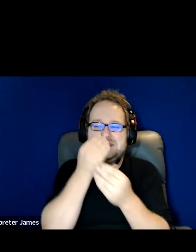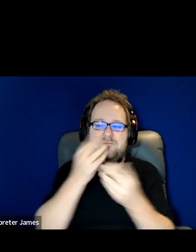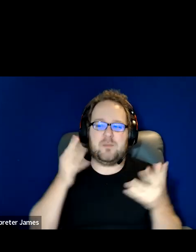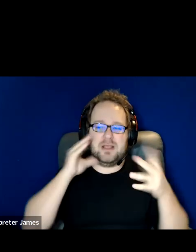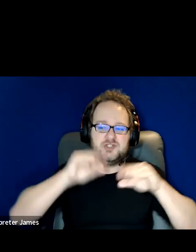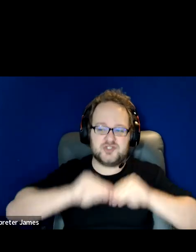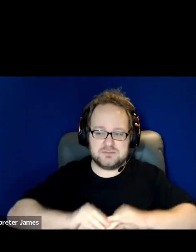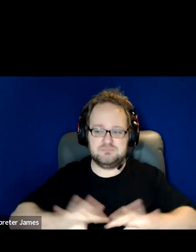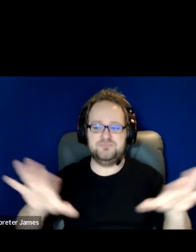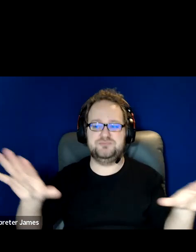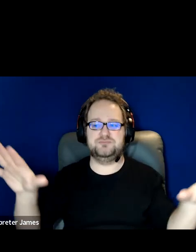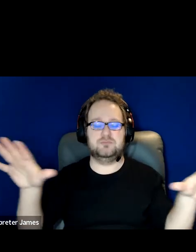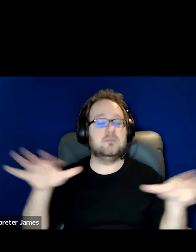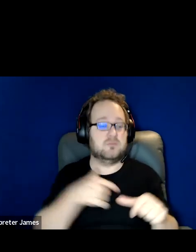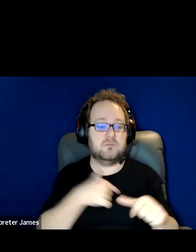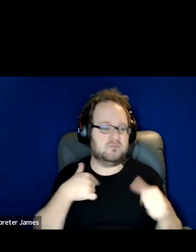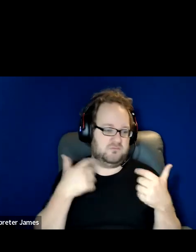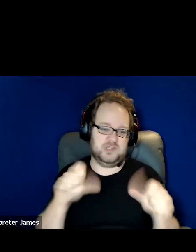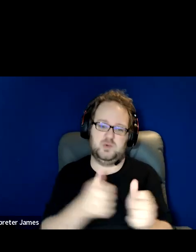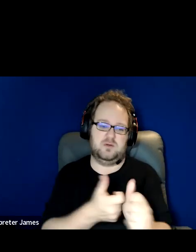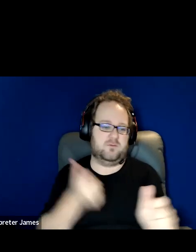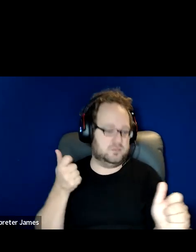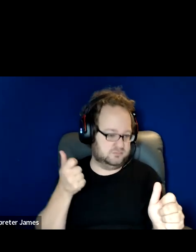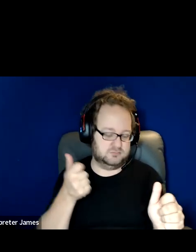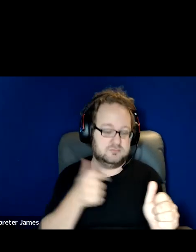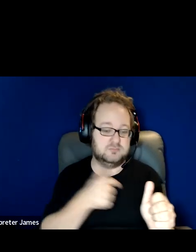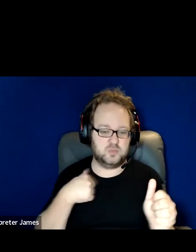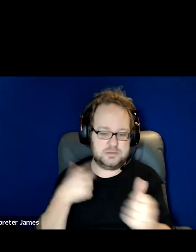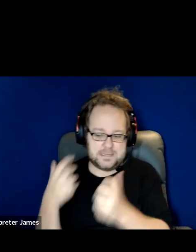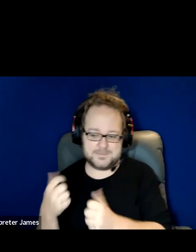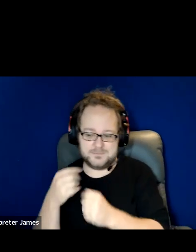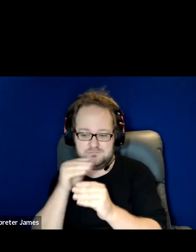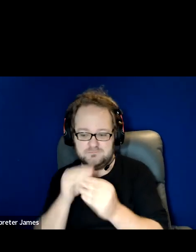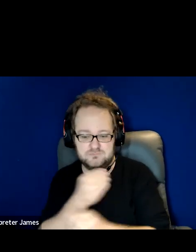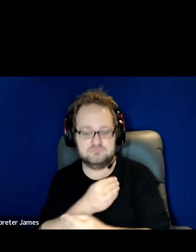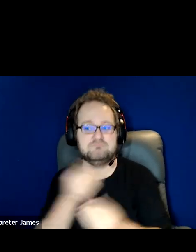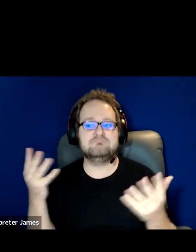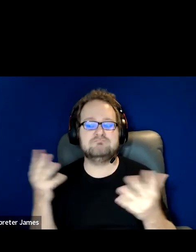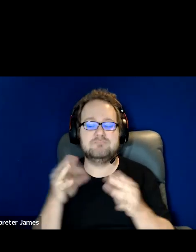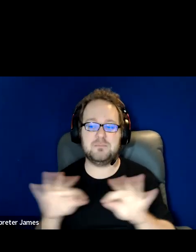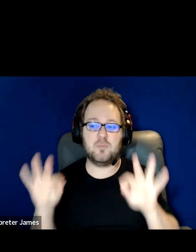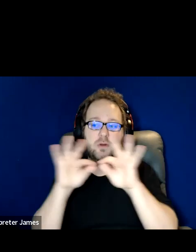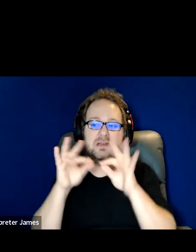provide critical information about vaccine and the role it plays in protecting the public . And that is one of the many